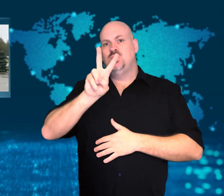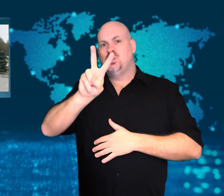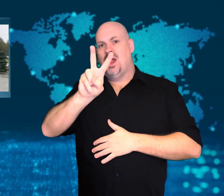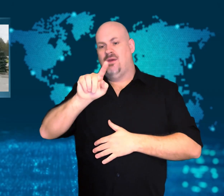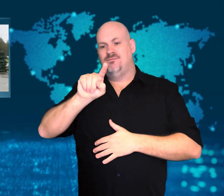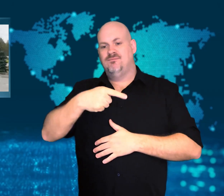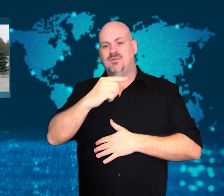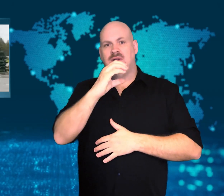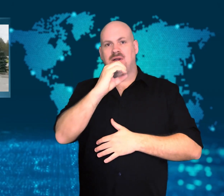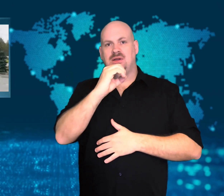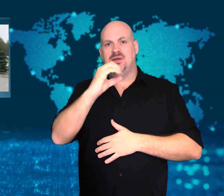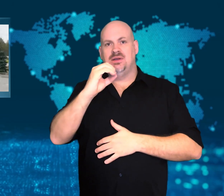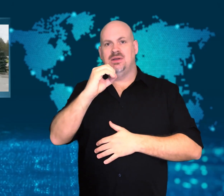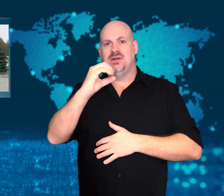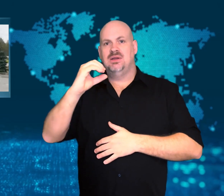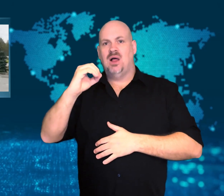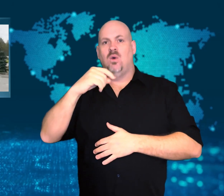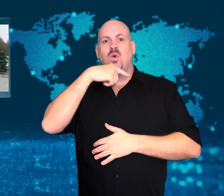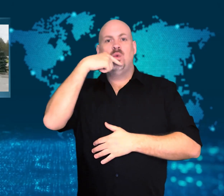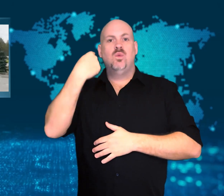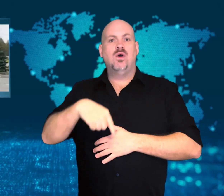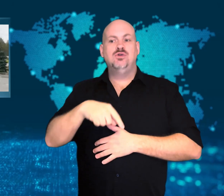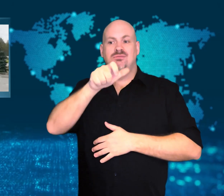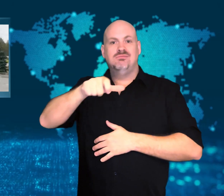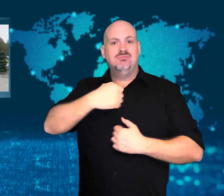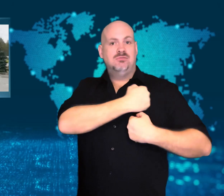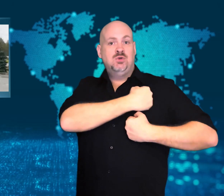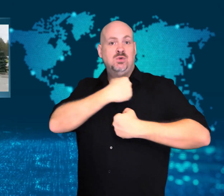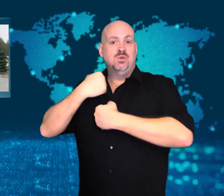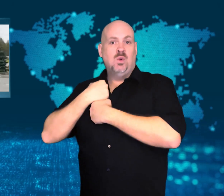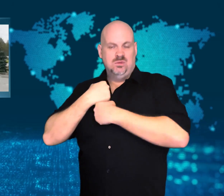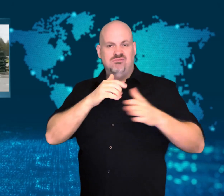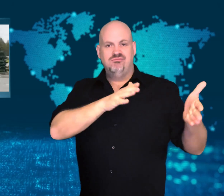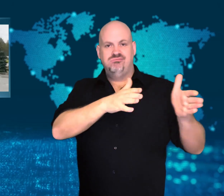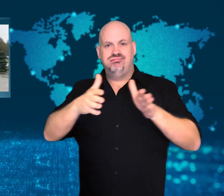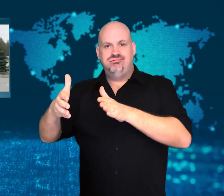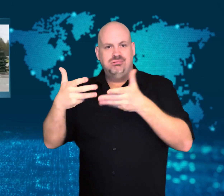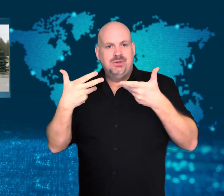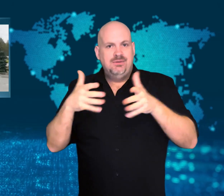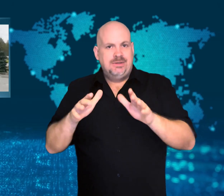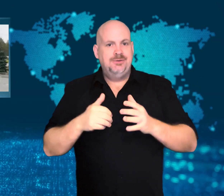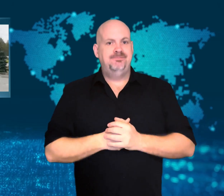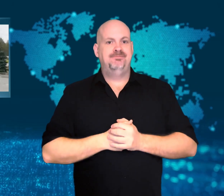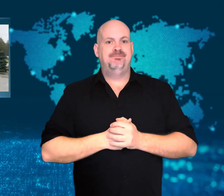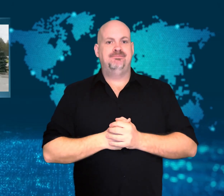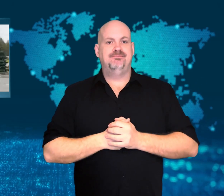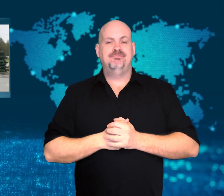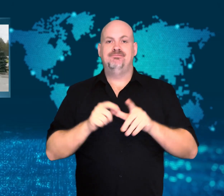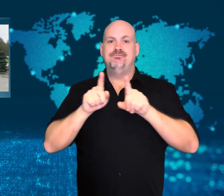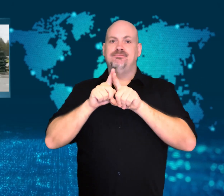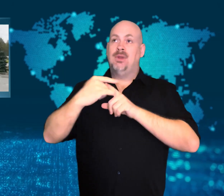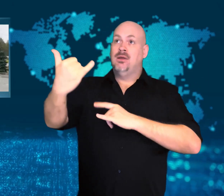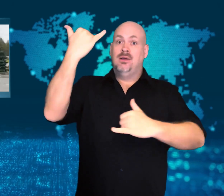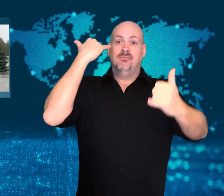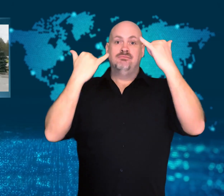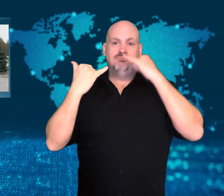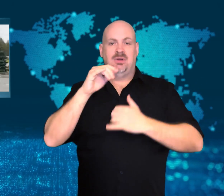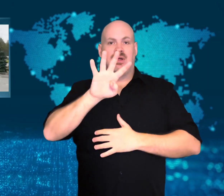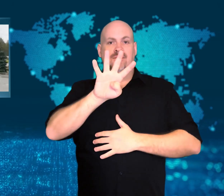Around 48 aircraft, 300 tanks, 80 helicopters,